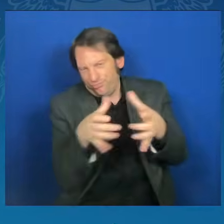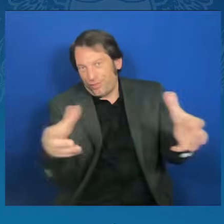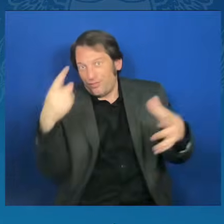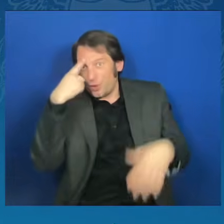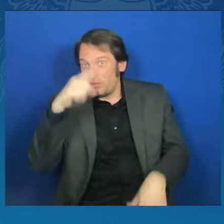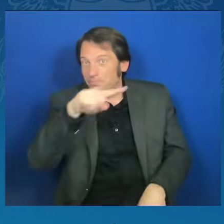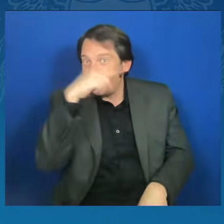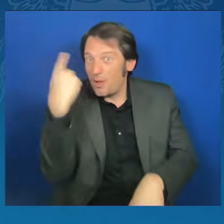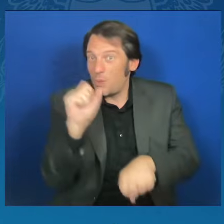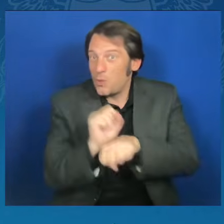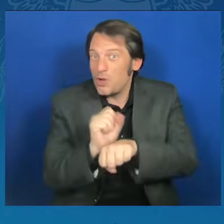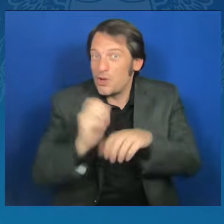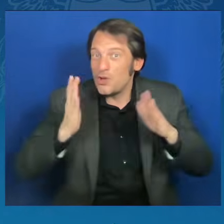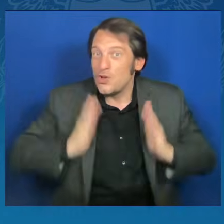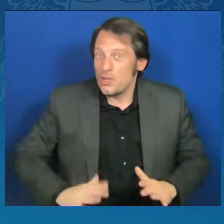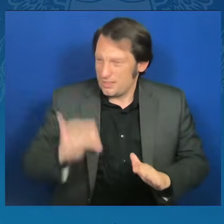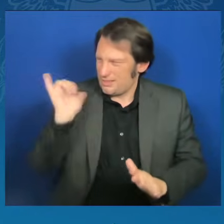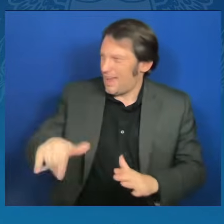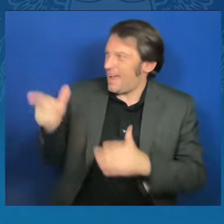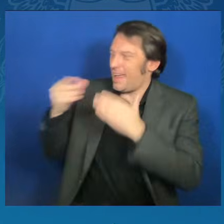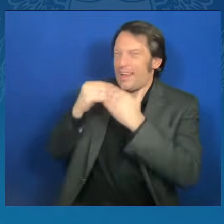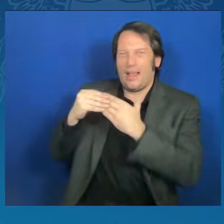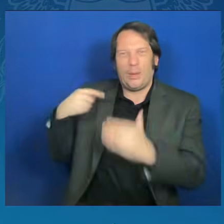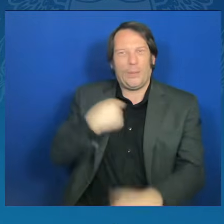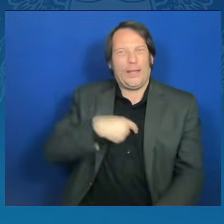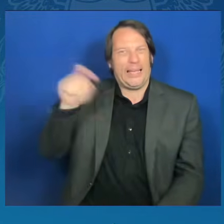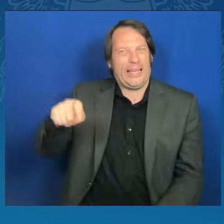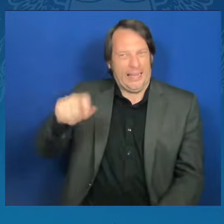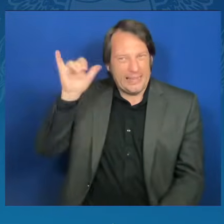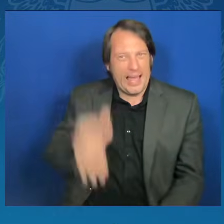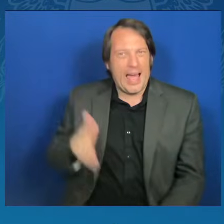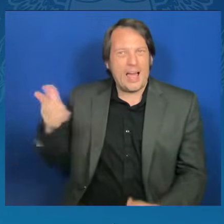who's done such an extraordinary job in helping to lead this country,